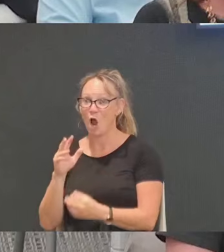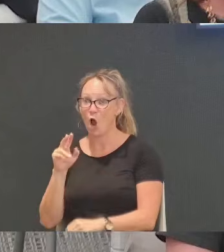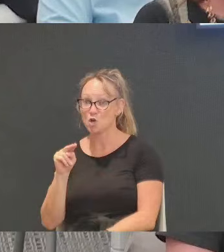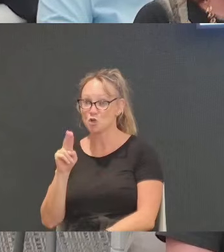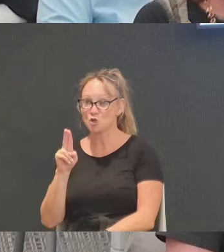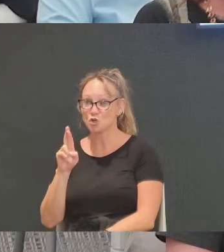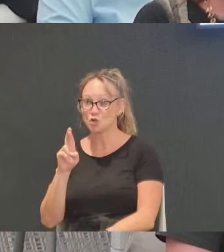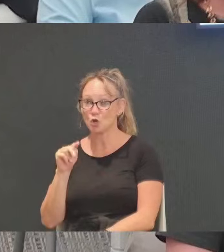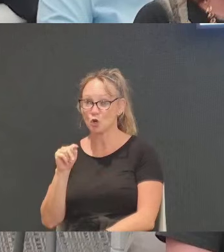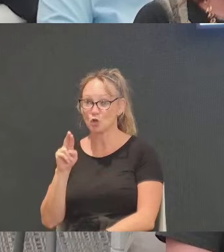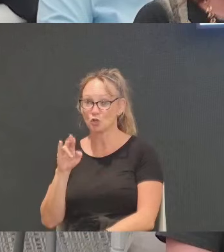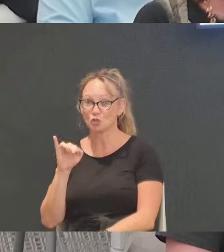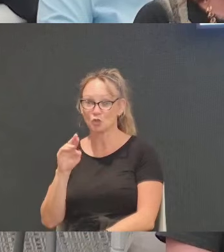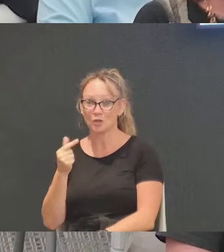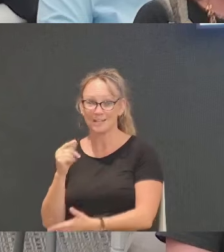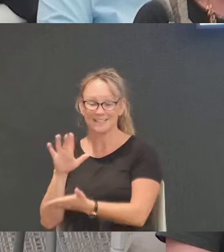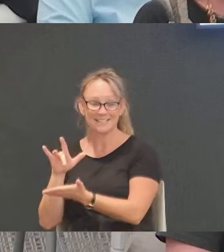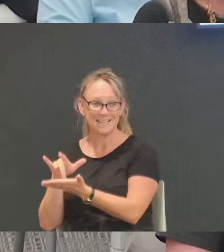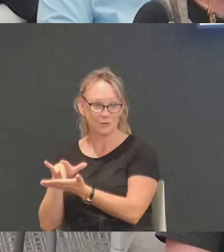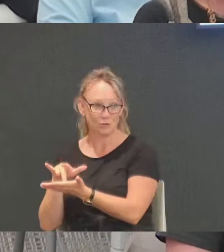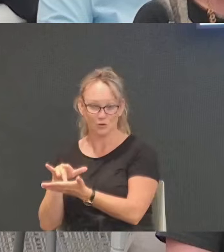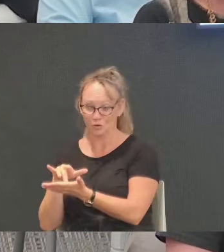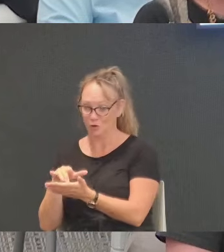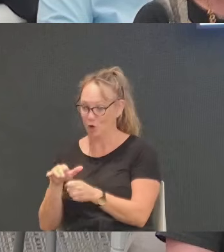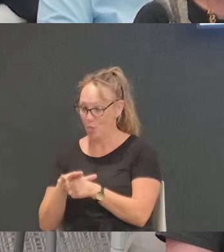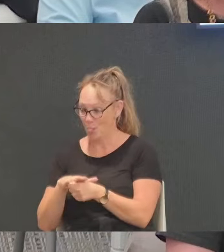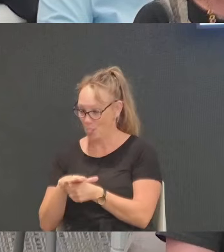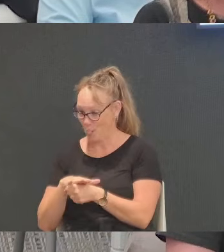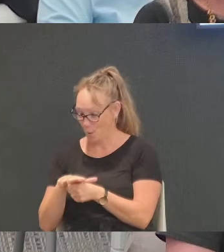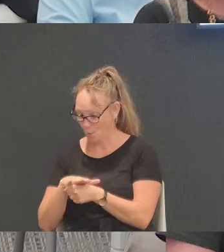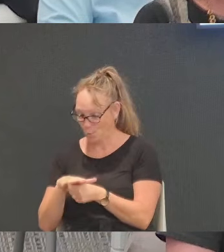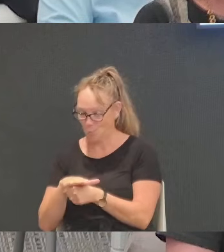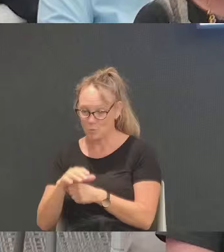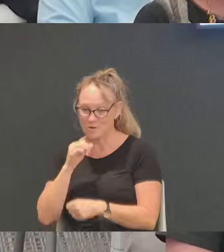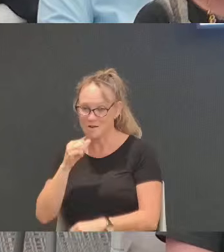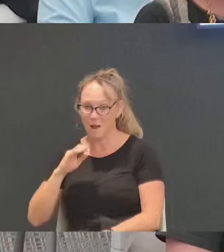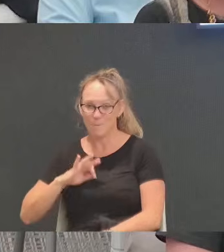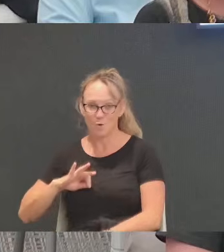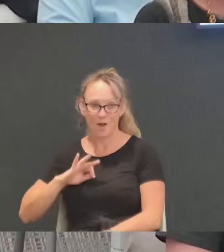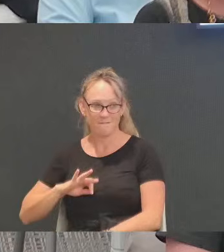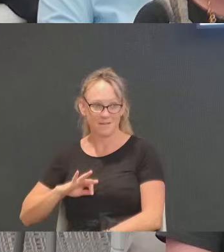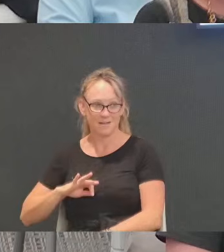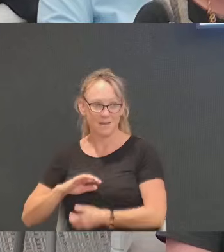local nonprofit that works every day alongside the county to protect children and strengthen